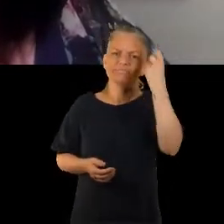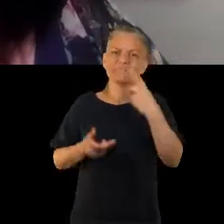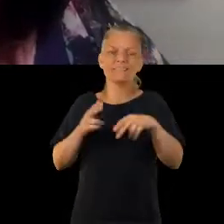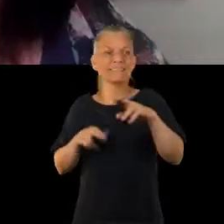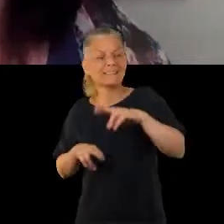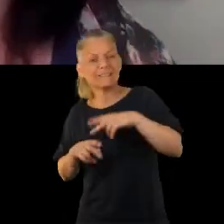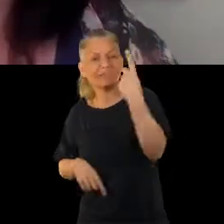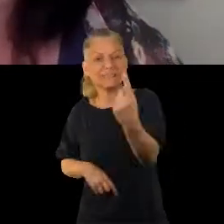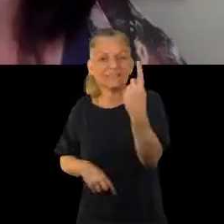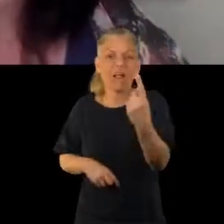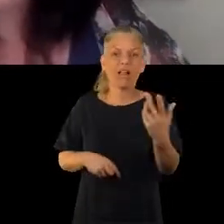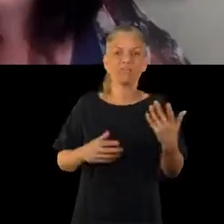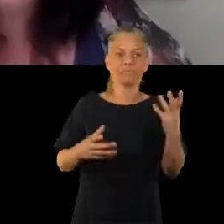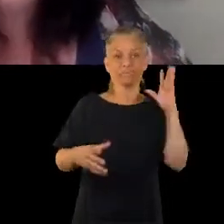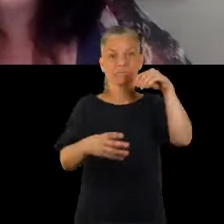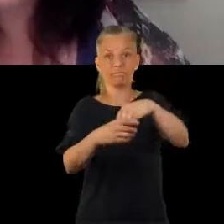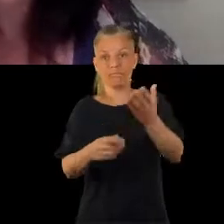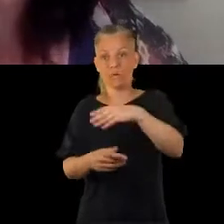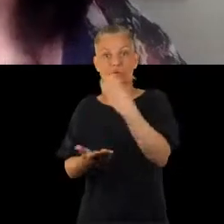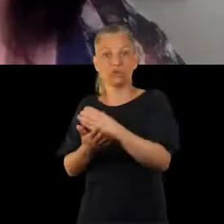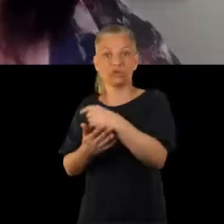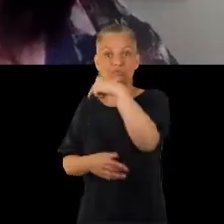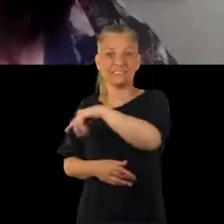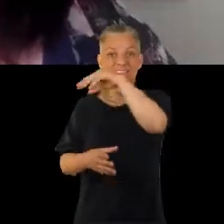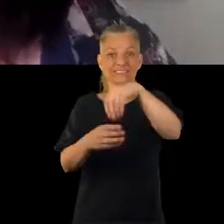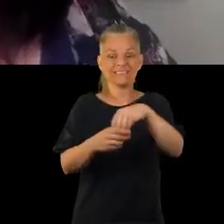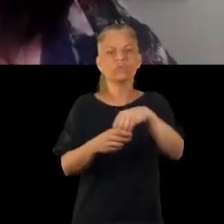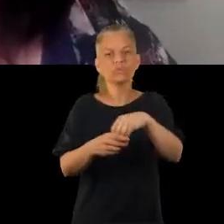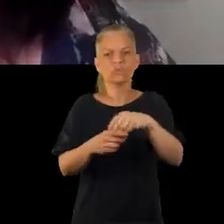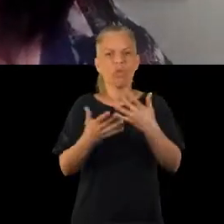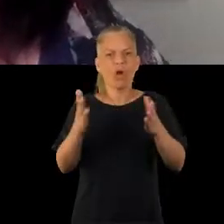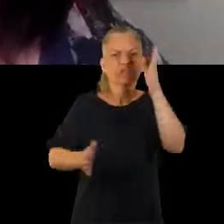organisations because they’re doing it already, which I alluded to earlier,